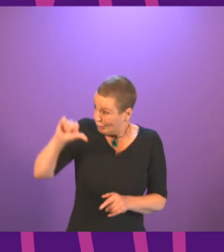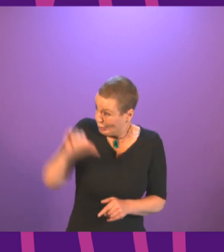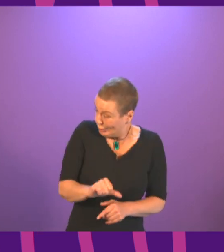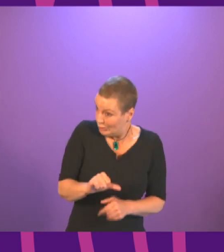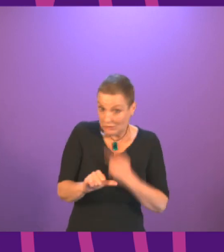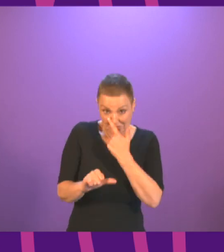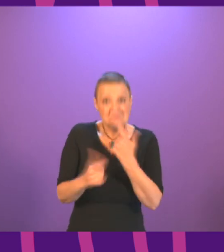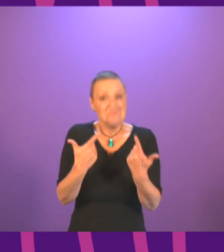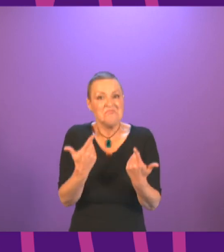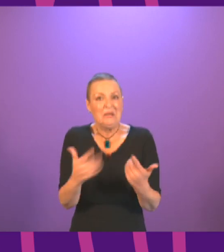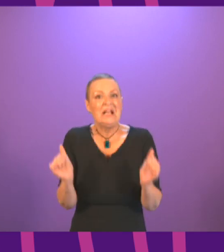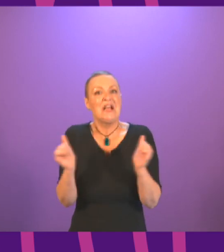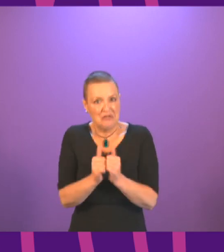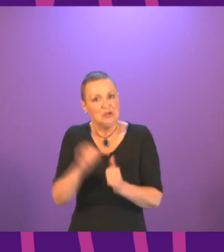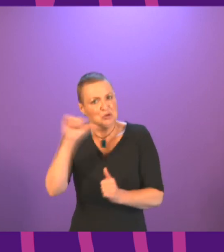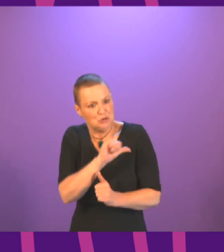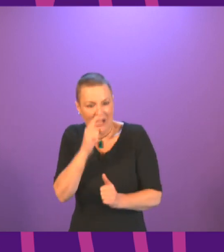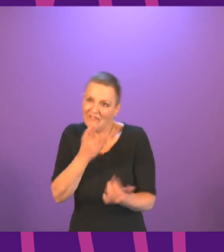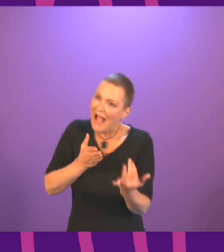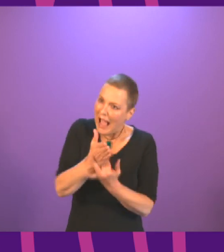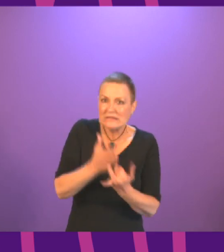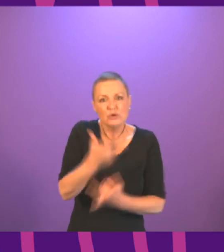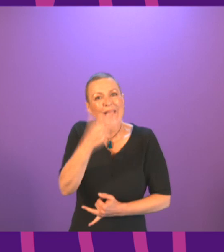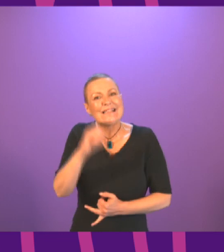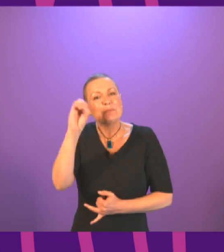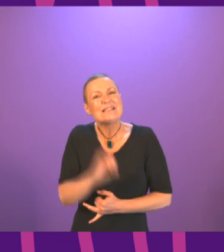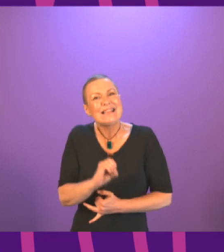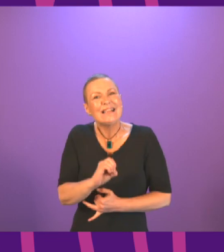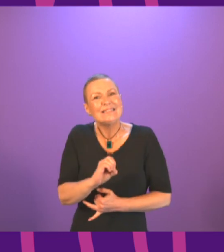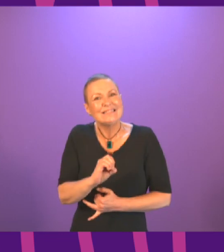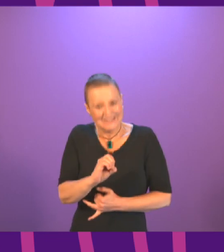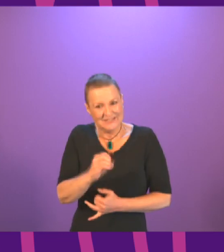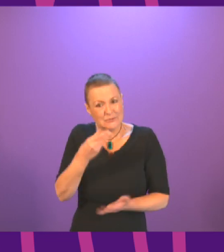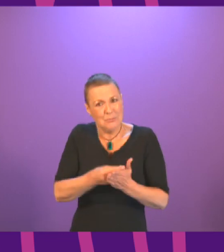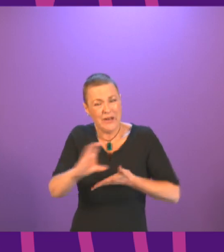that Scotland must have fair access to the scheme. Does all that not show, on bonfire